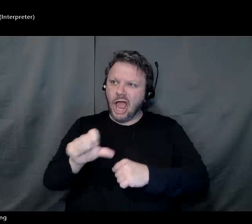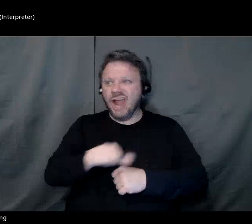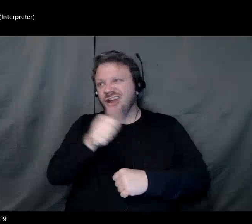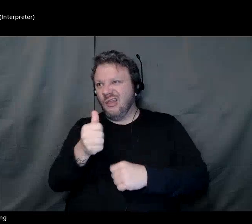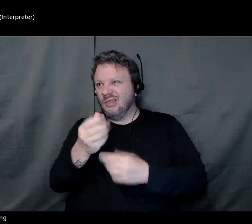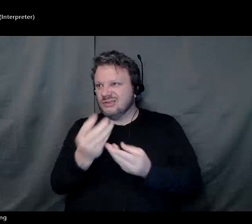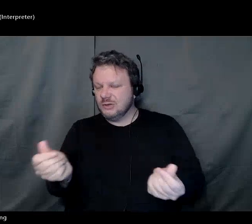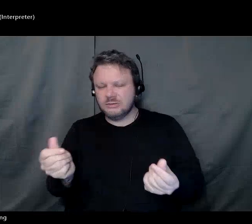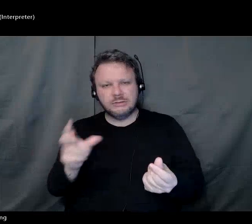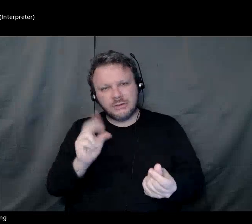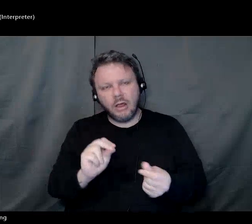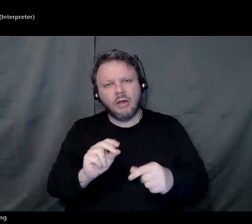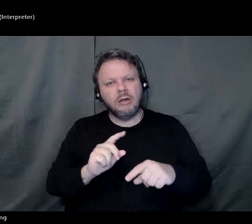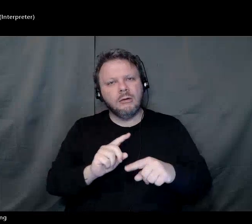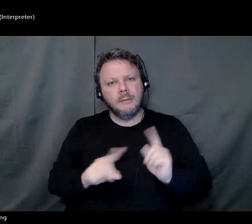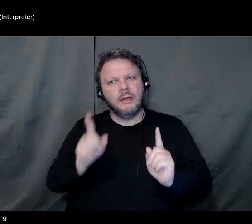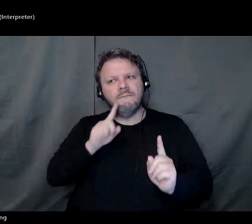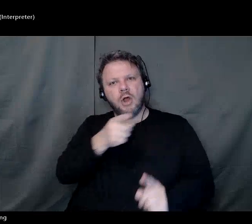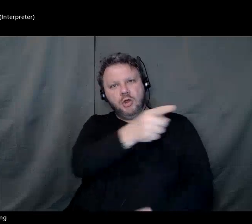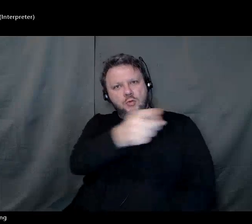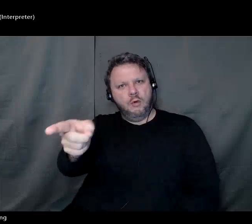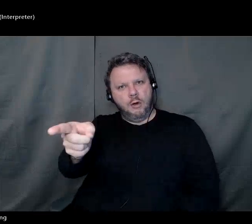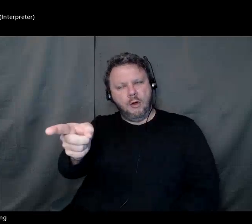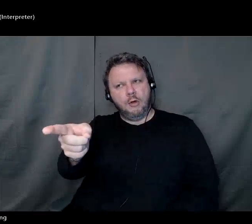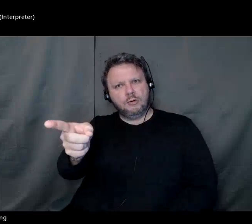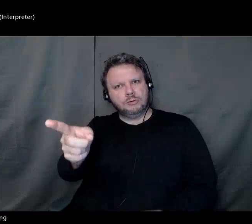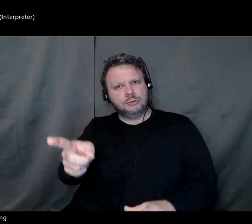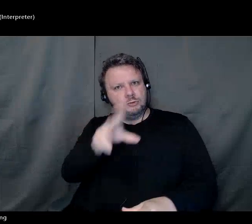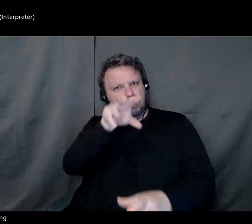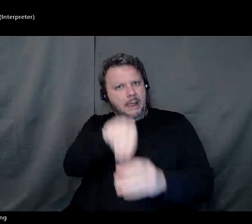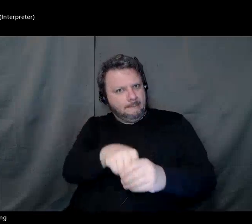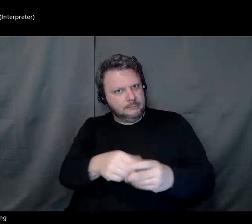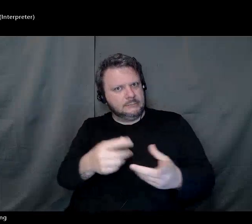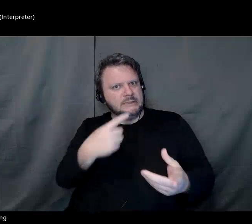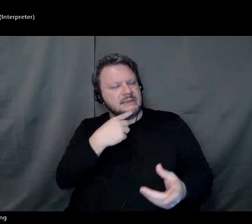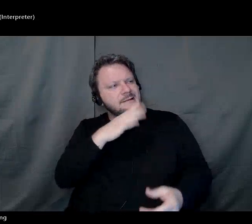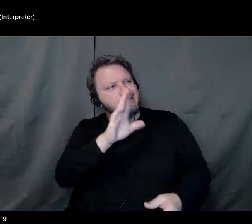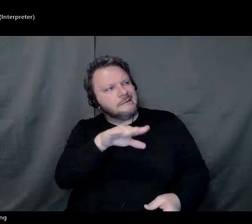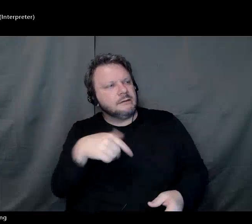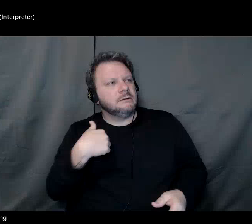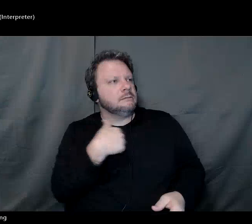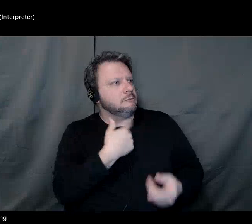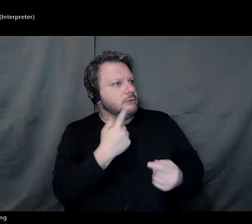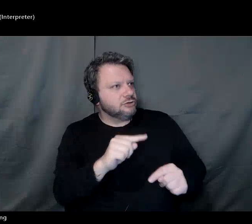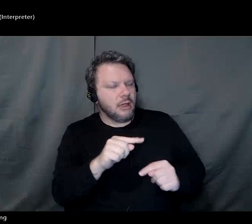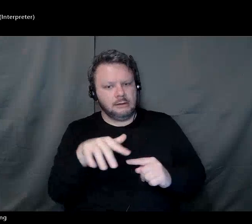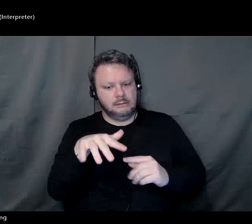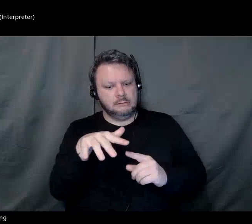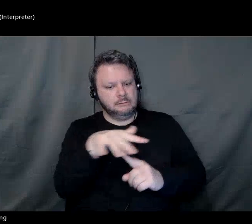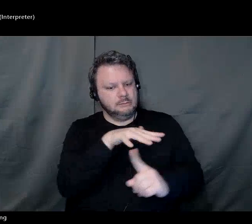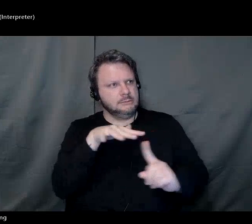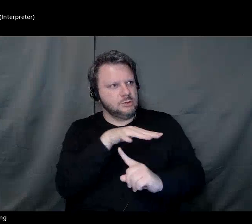The way to get this right is for you all to come in and say, hey we we are trying to tackle social isolation.